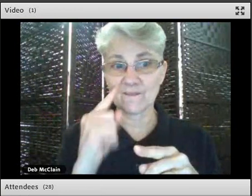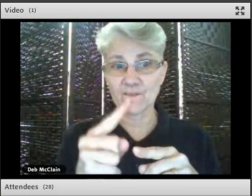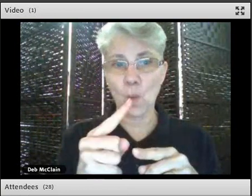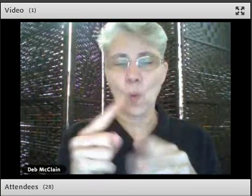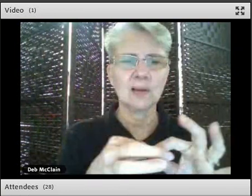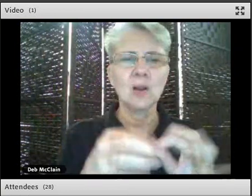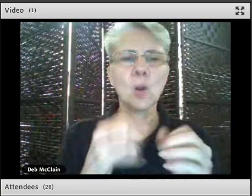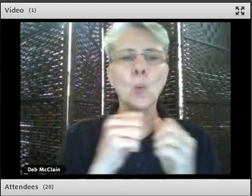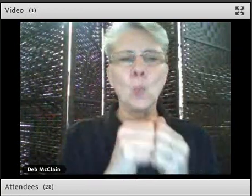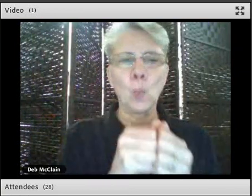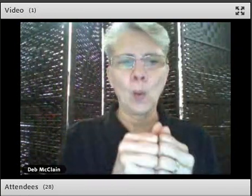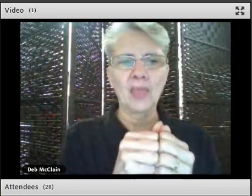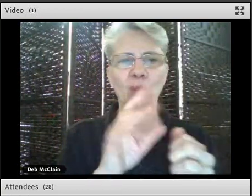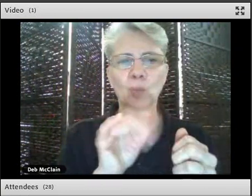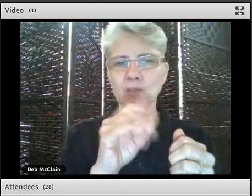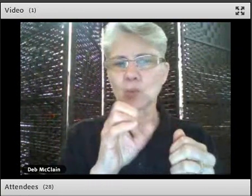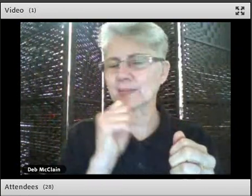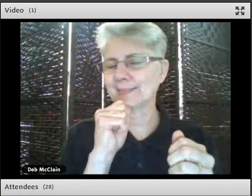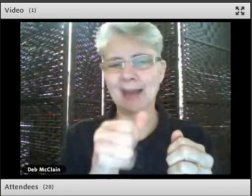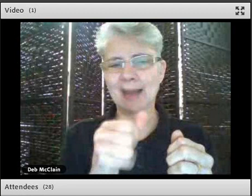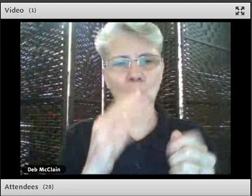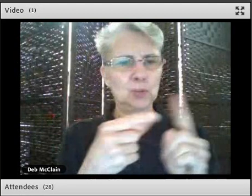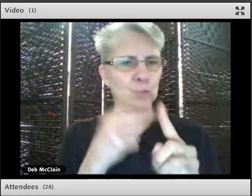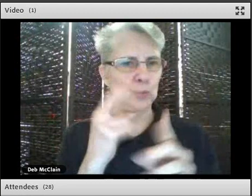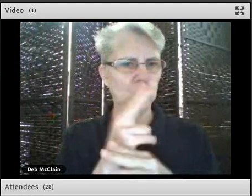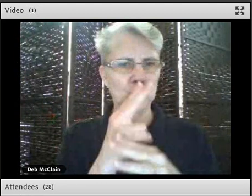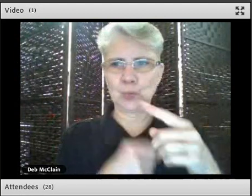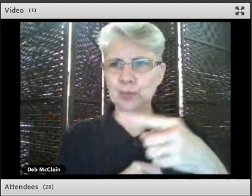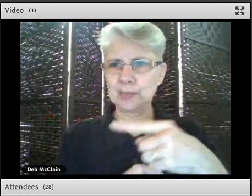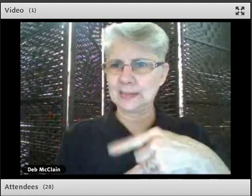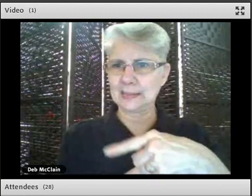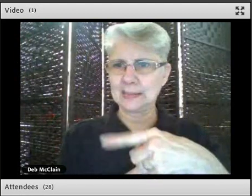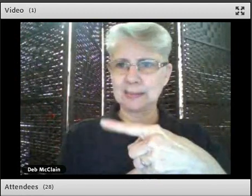that are name/title access points